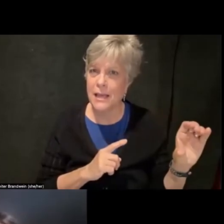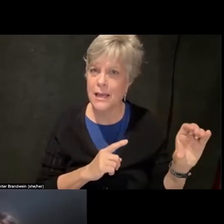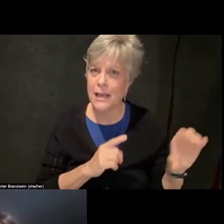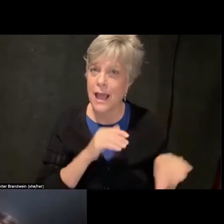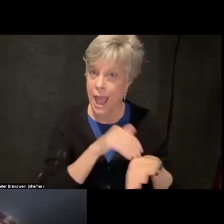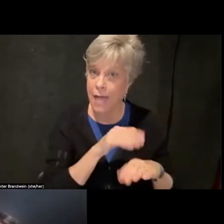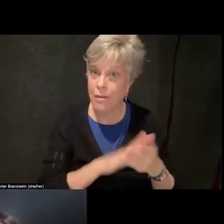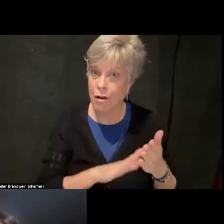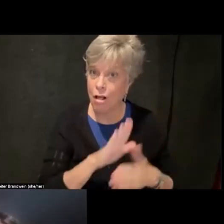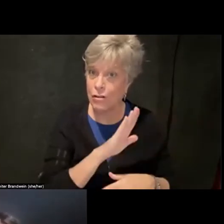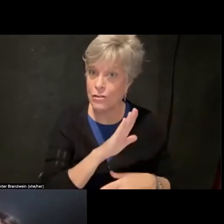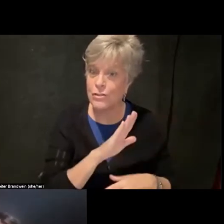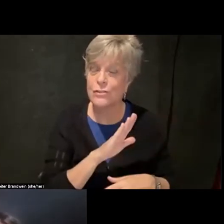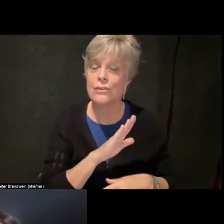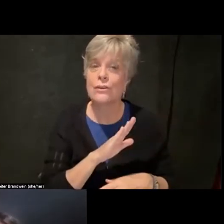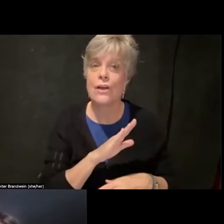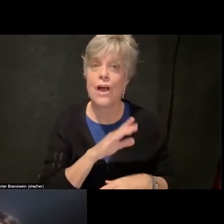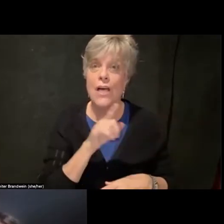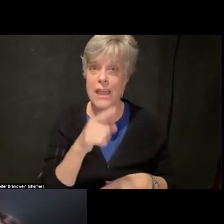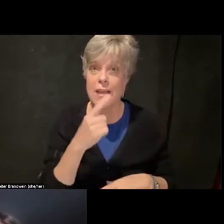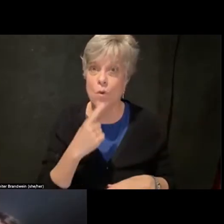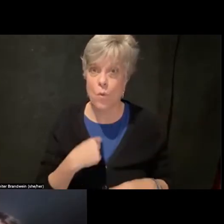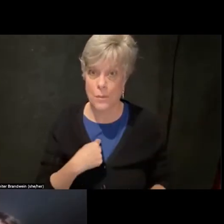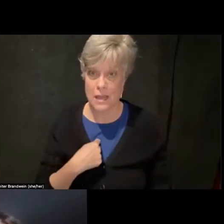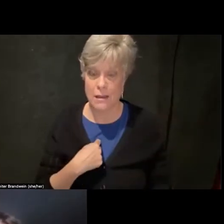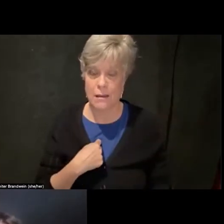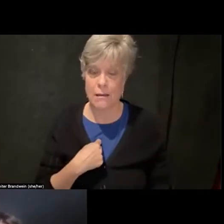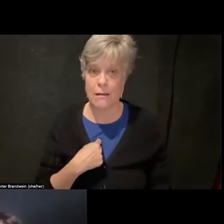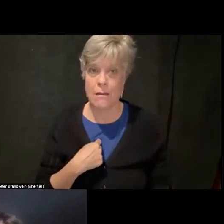And they said after an orientation